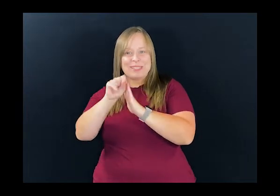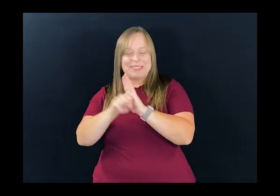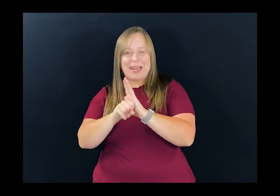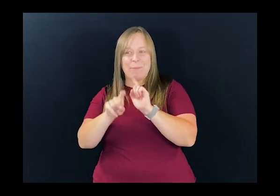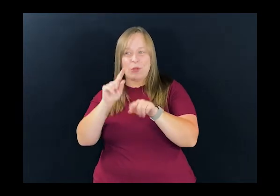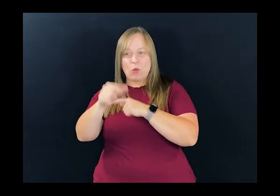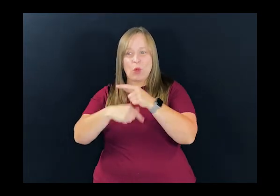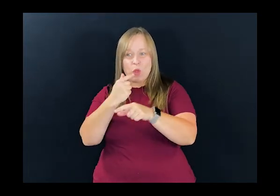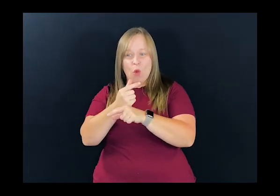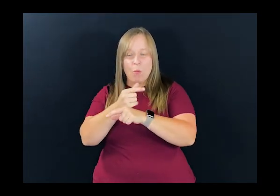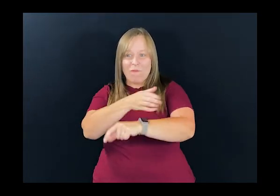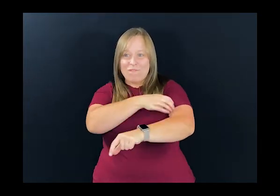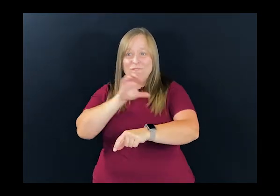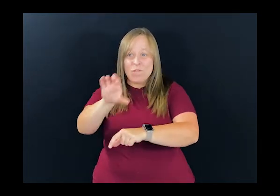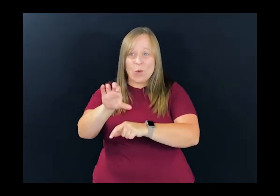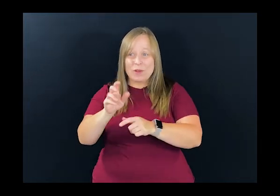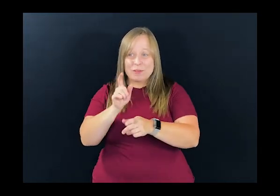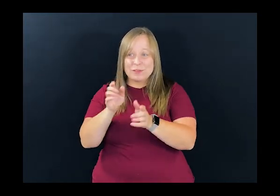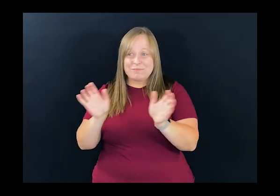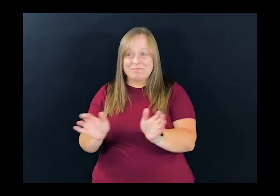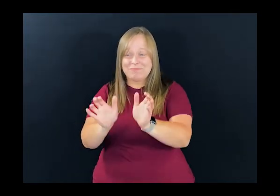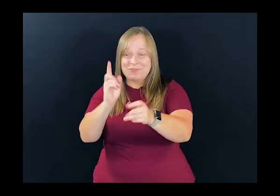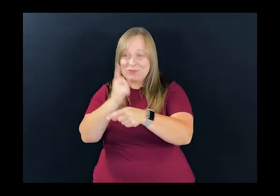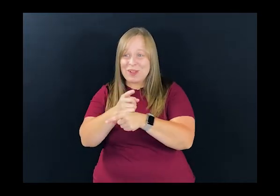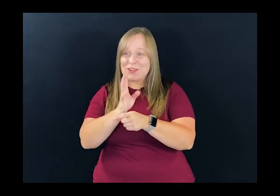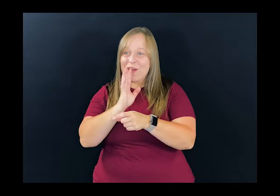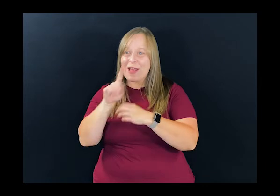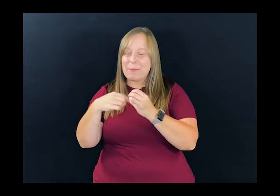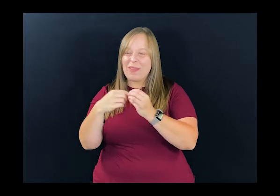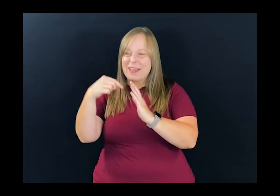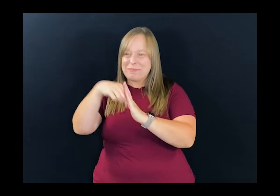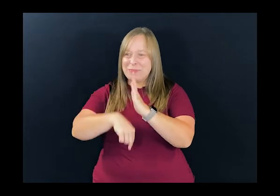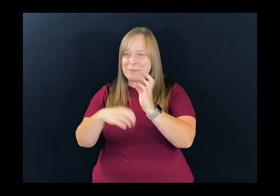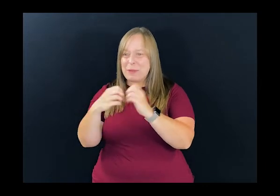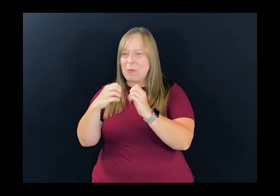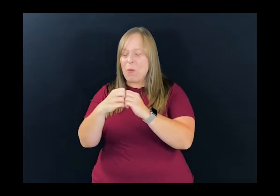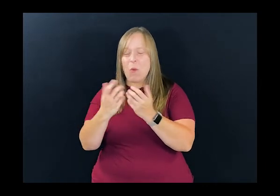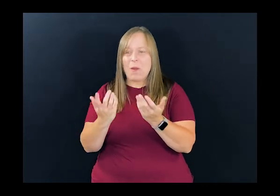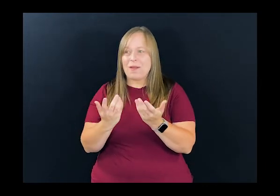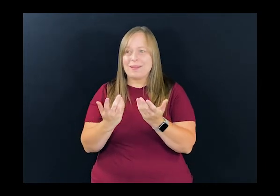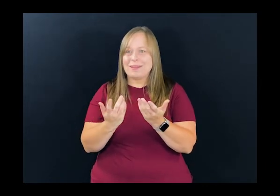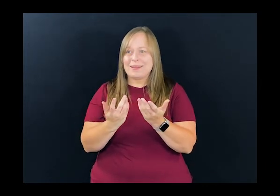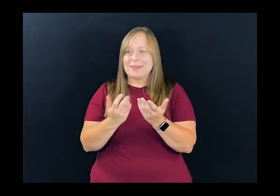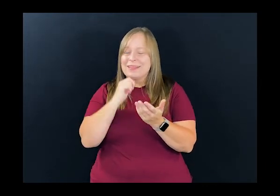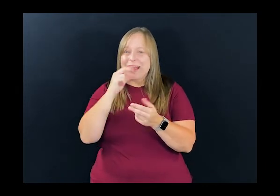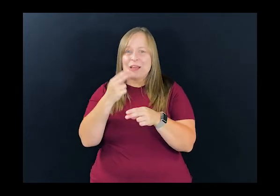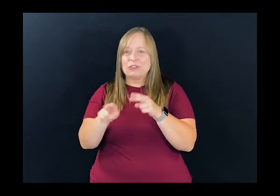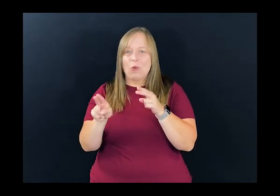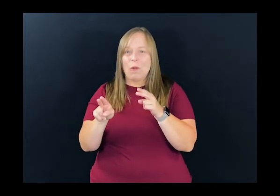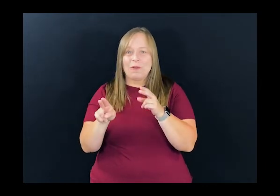but you are a global force. So talk about that just a little bit. This is not a short reach.